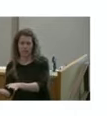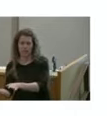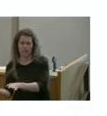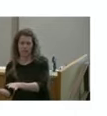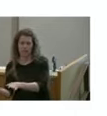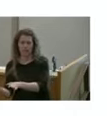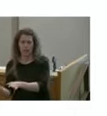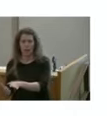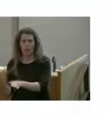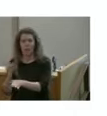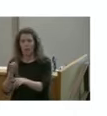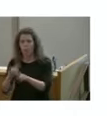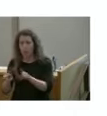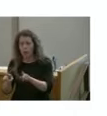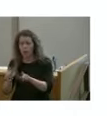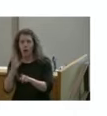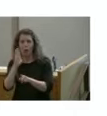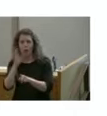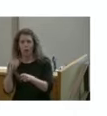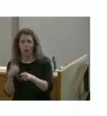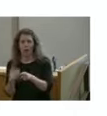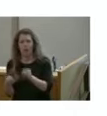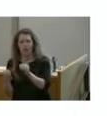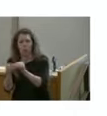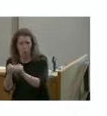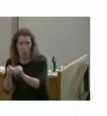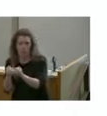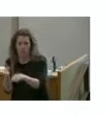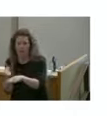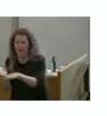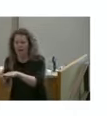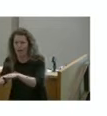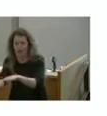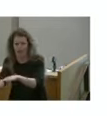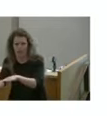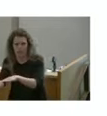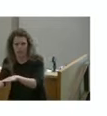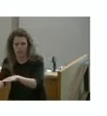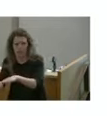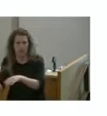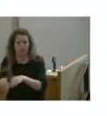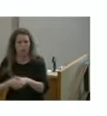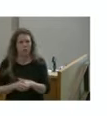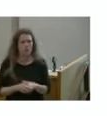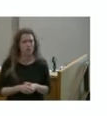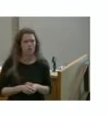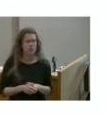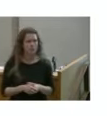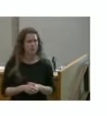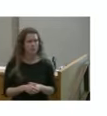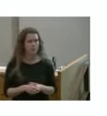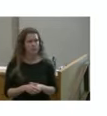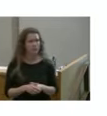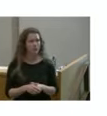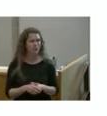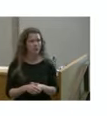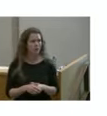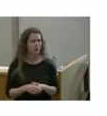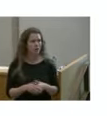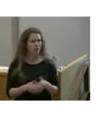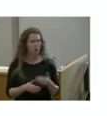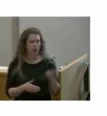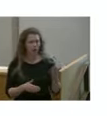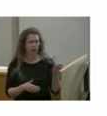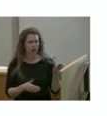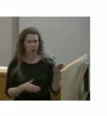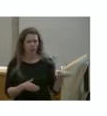this curve. And clearly this is, this is just far beyond what we are capable of